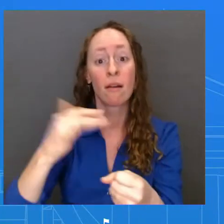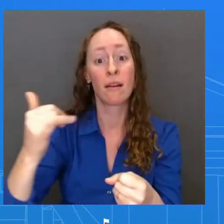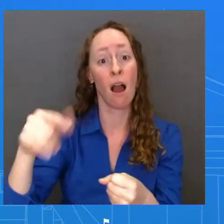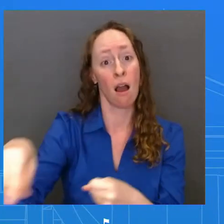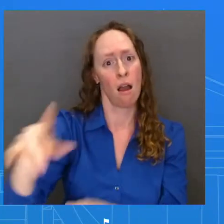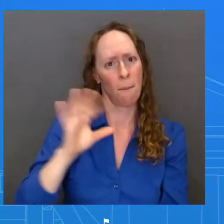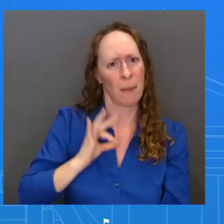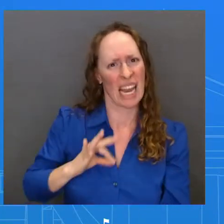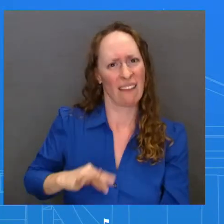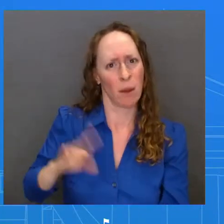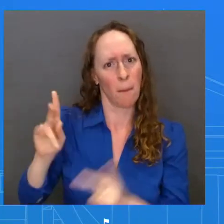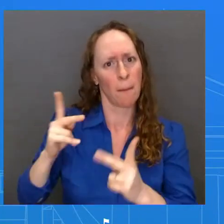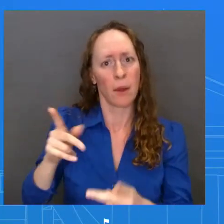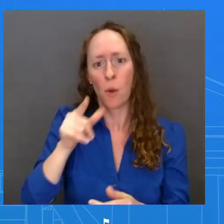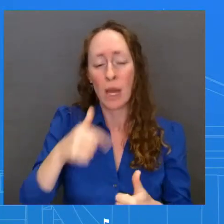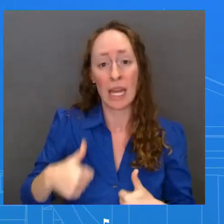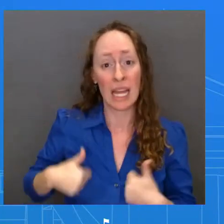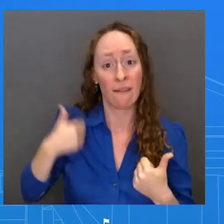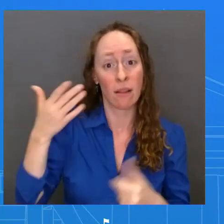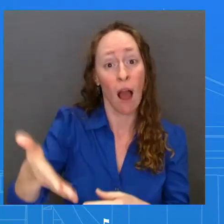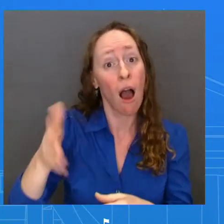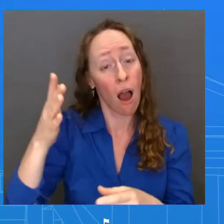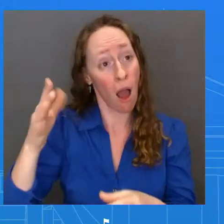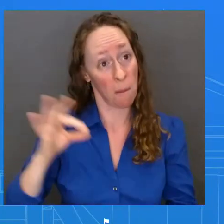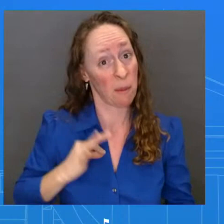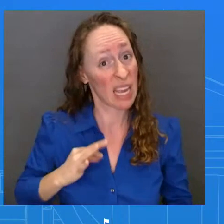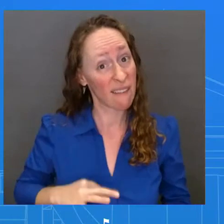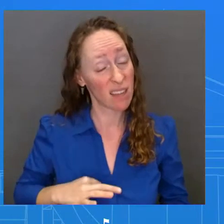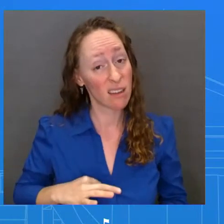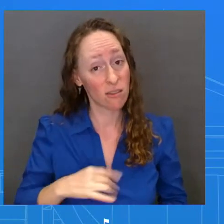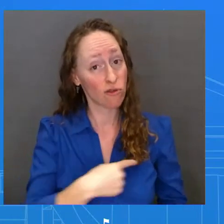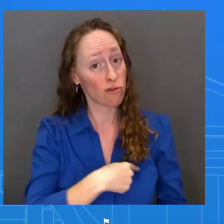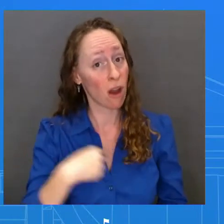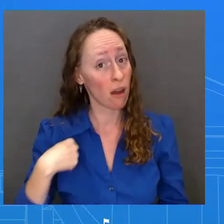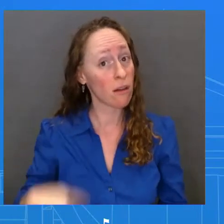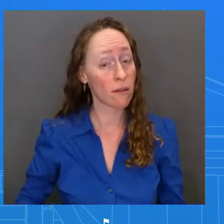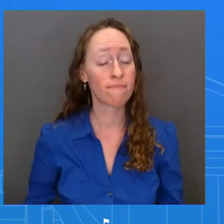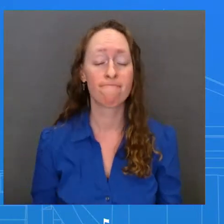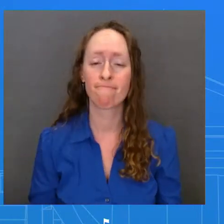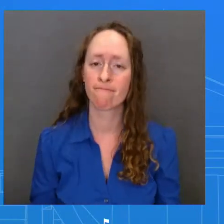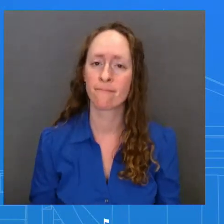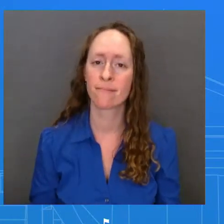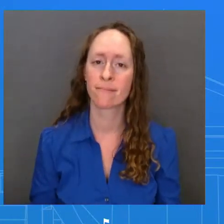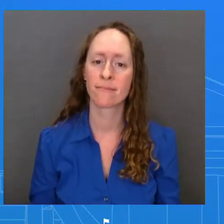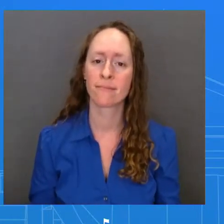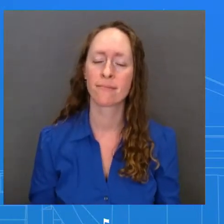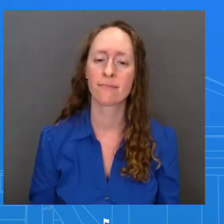And then finally, I would just underscore that this summit today, this partnership is not against anyone.